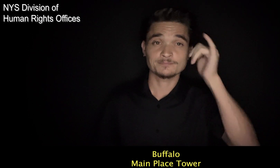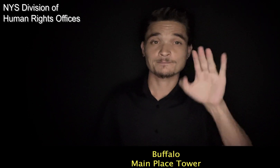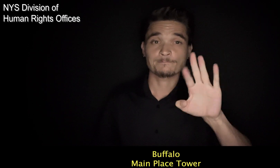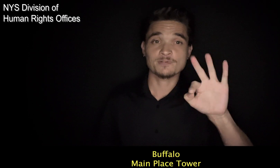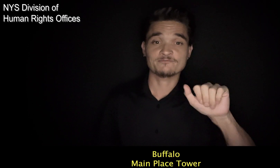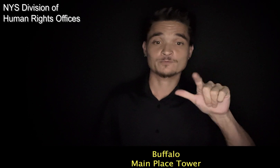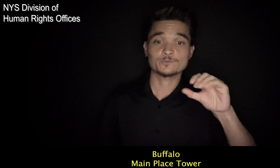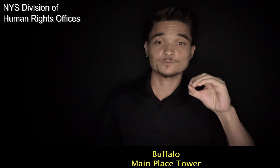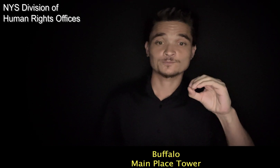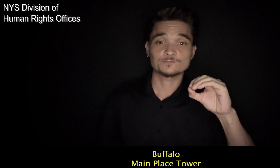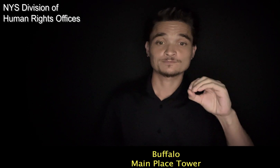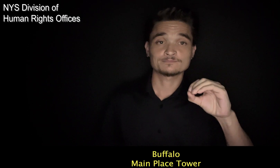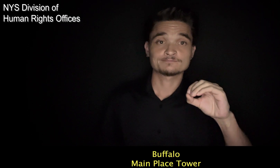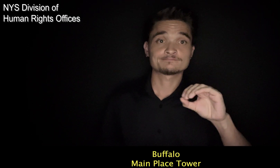Buffalo Main Place Tower